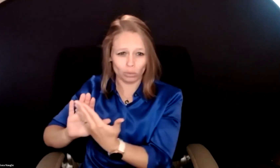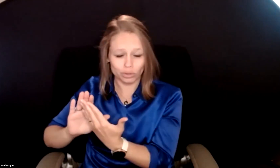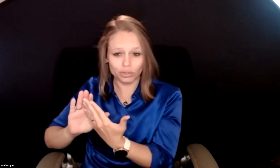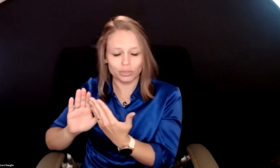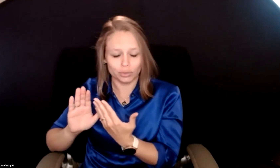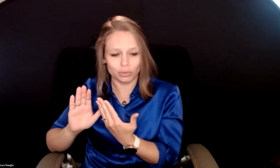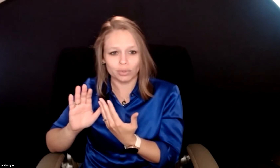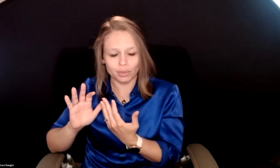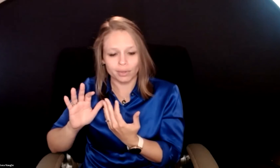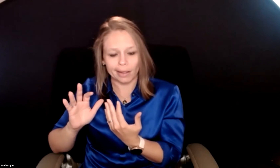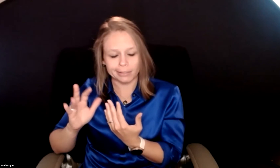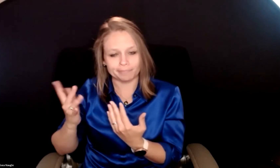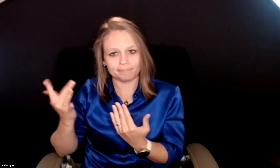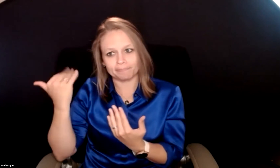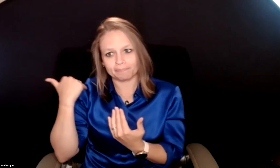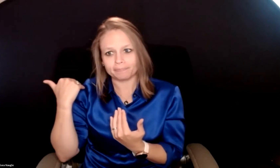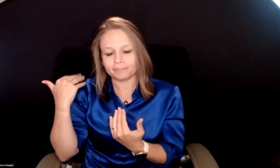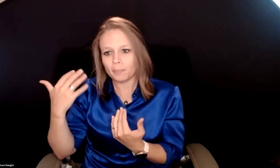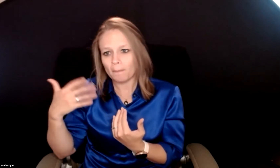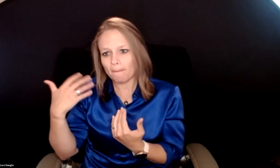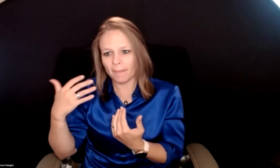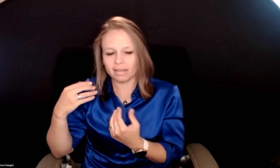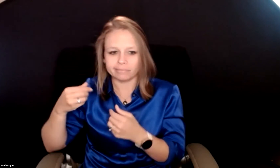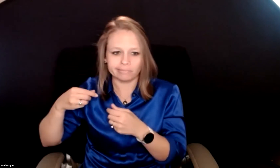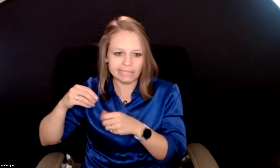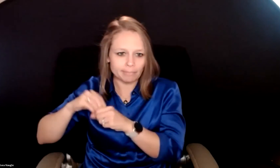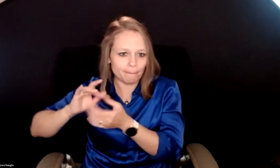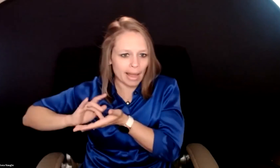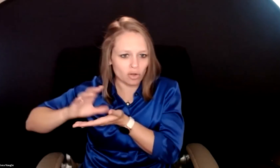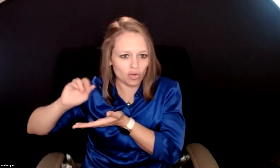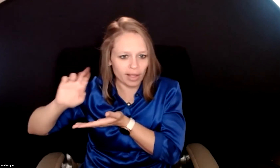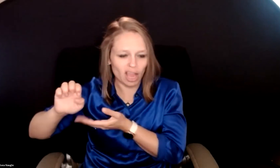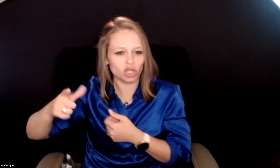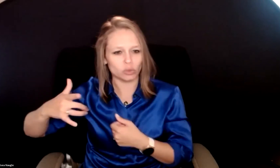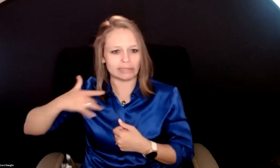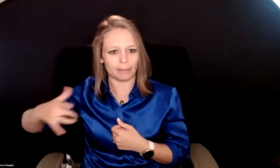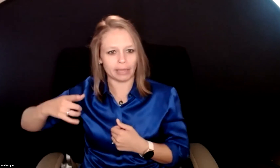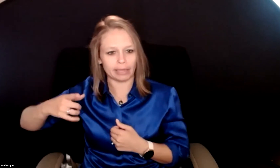in medical care where it was very paternalistic approach